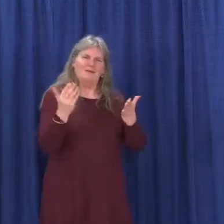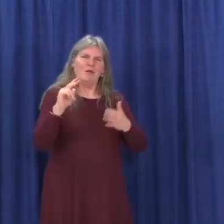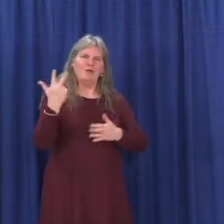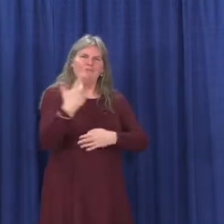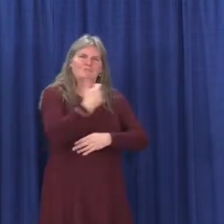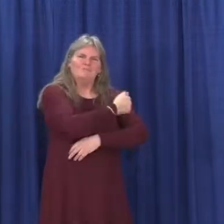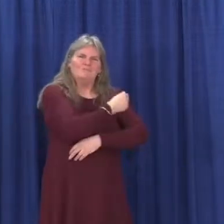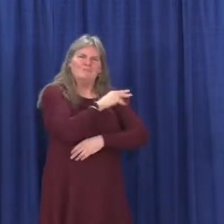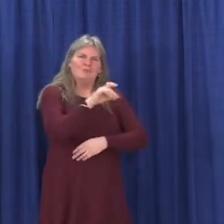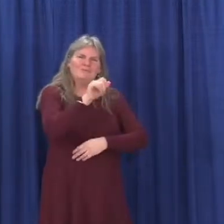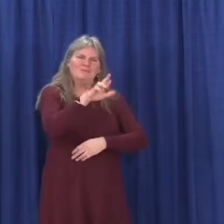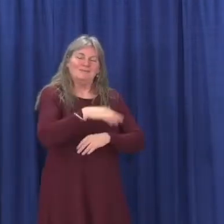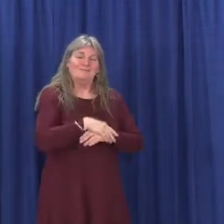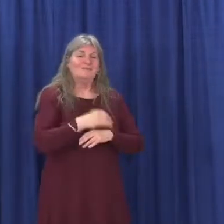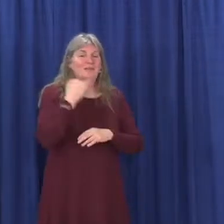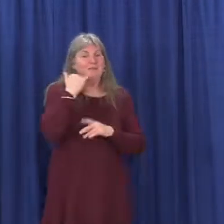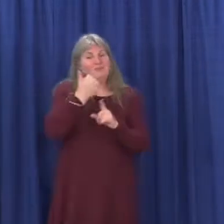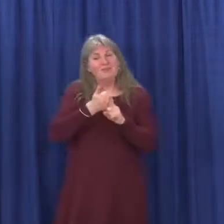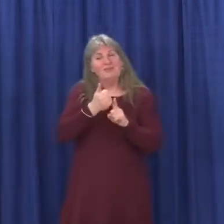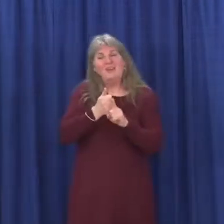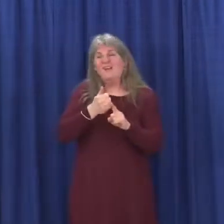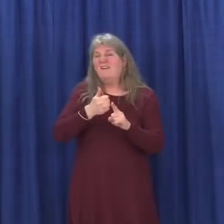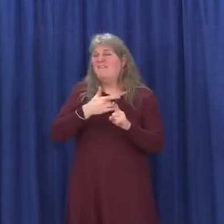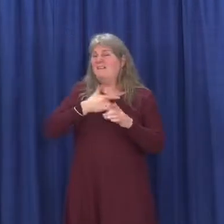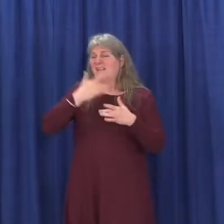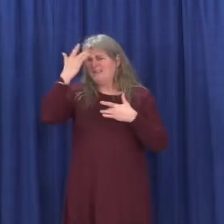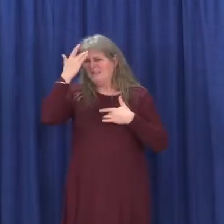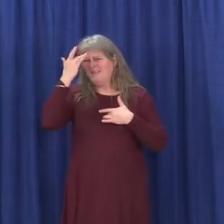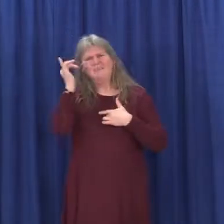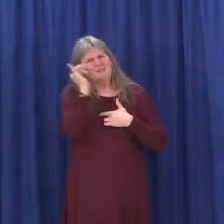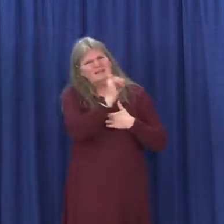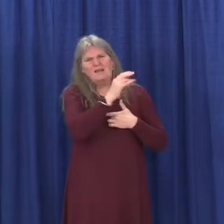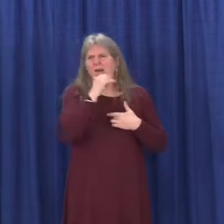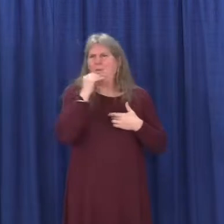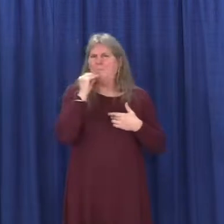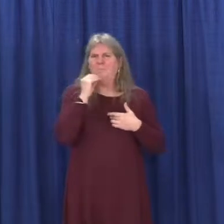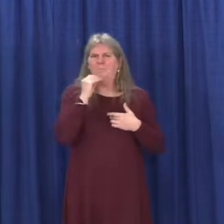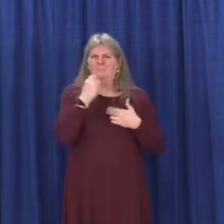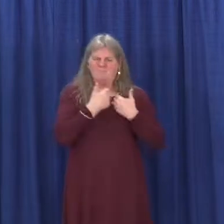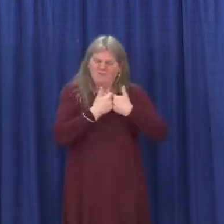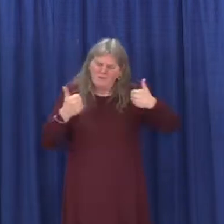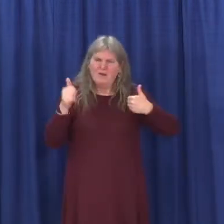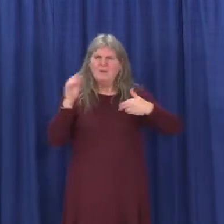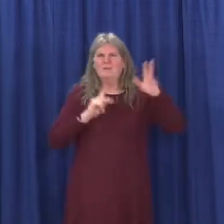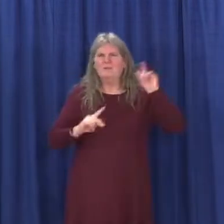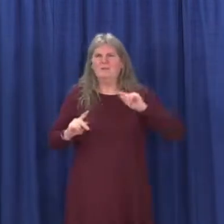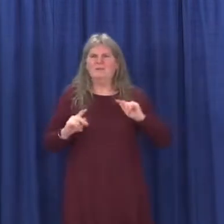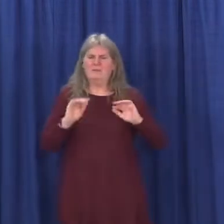Please, if you're sick, sick at all, please stay home and away from others. Let's limit the transmission